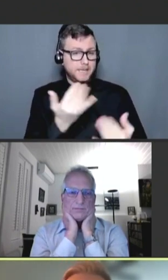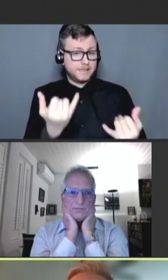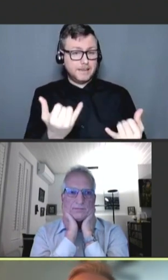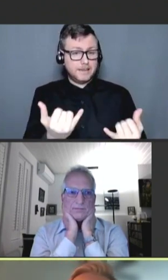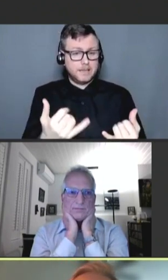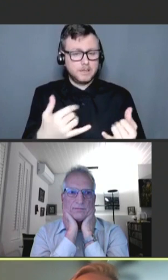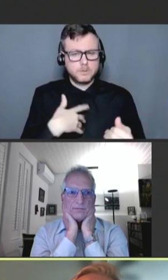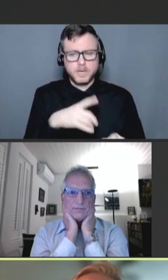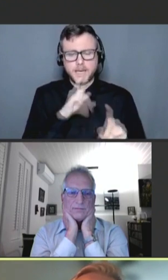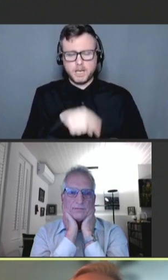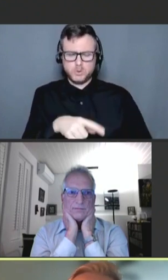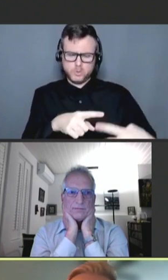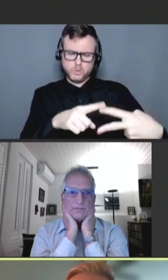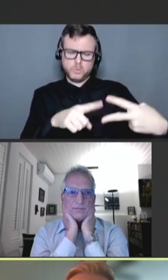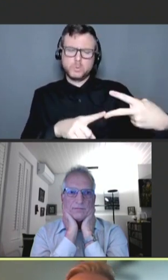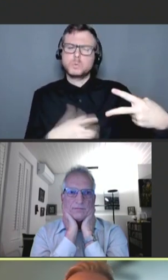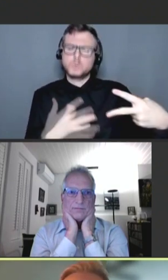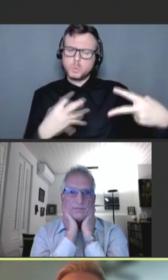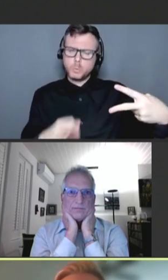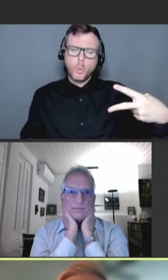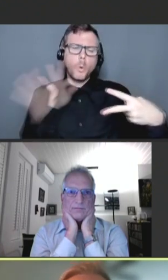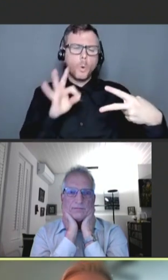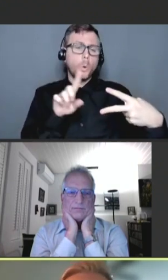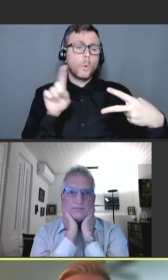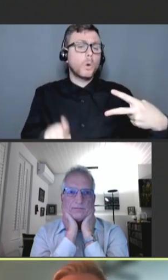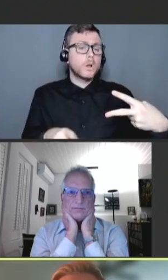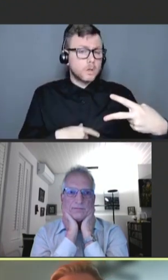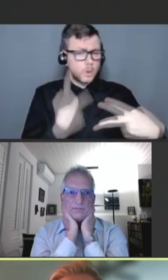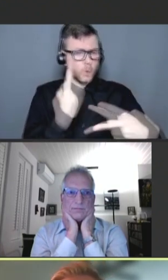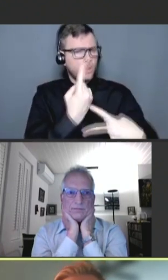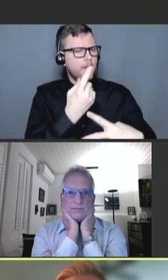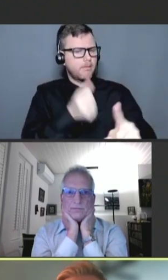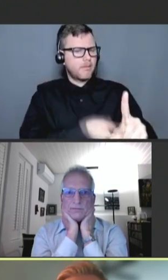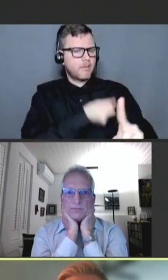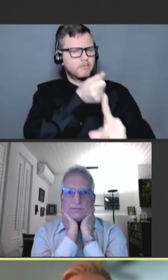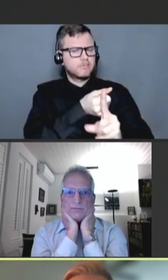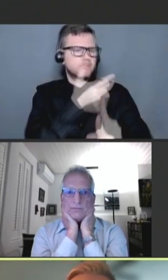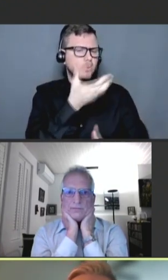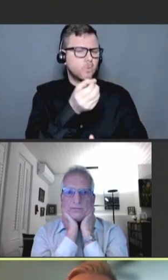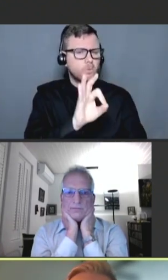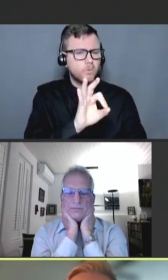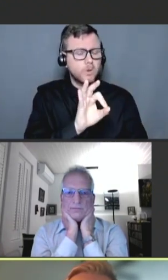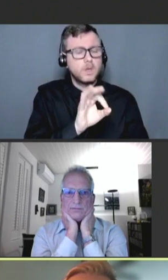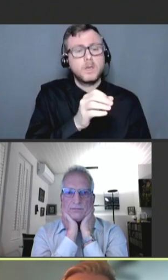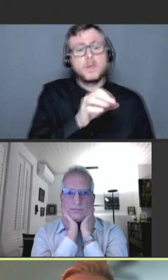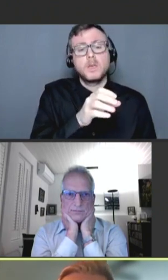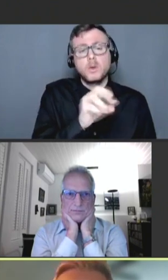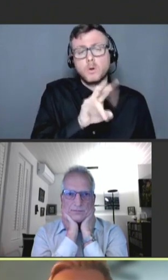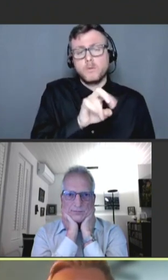two important questions. One, what is the impact of COVID-19 vaccination on the risk of developing